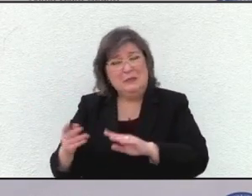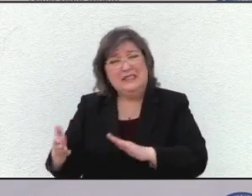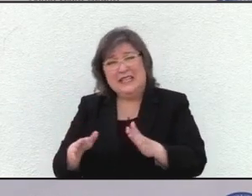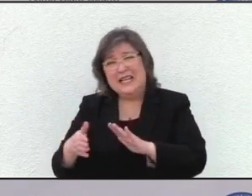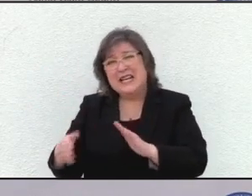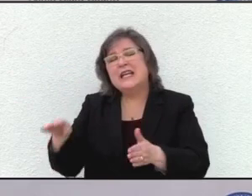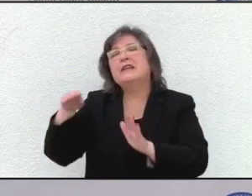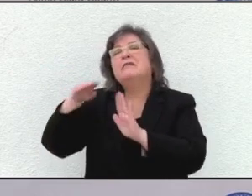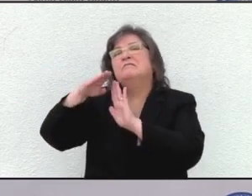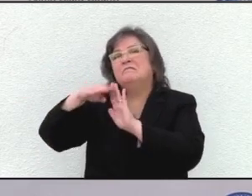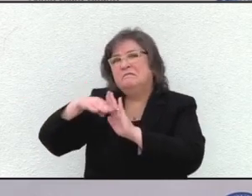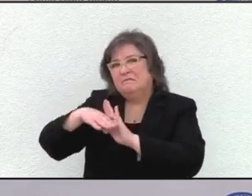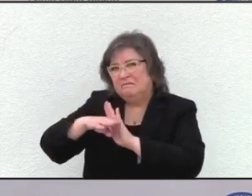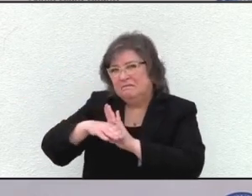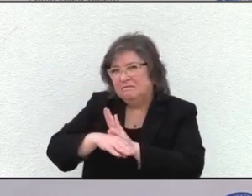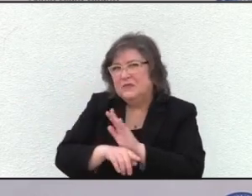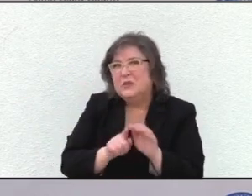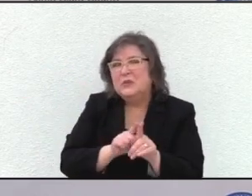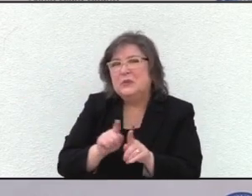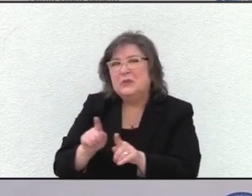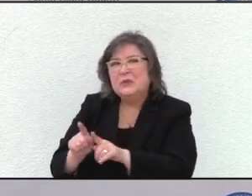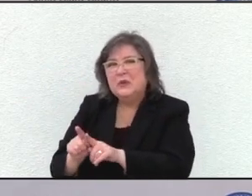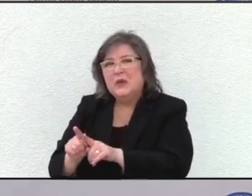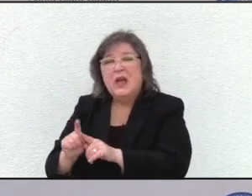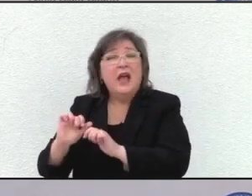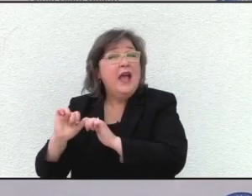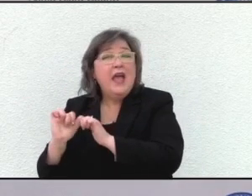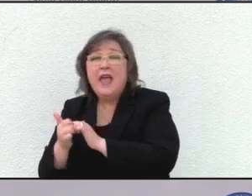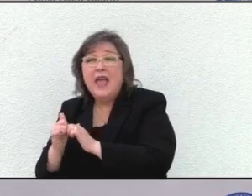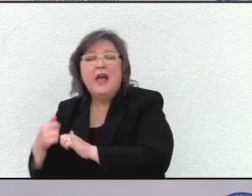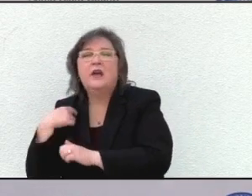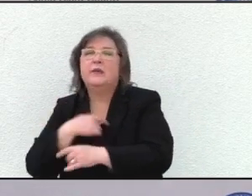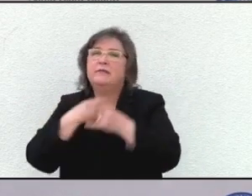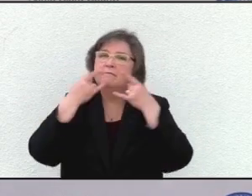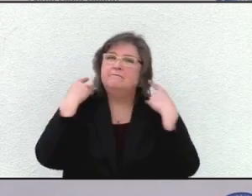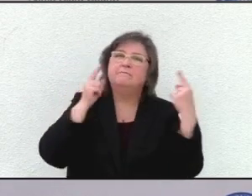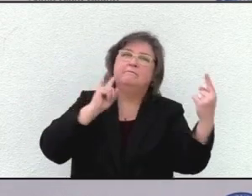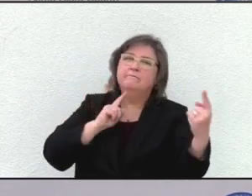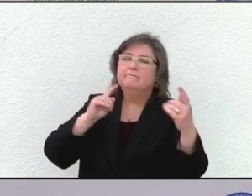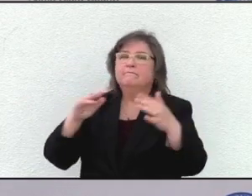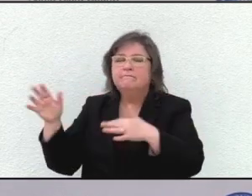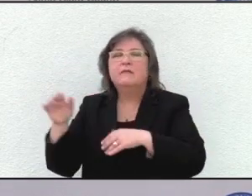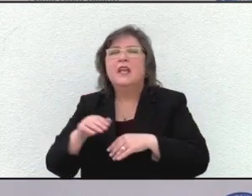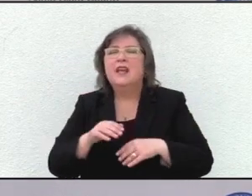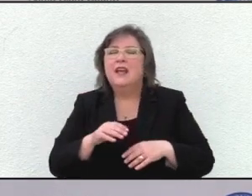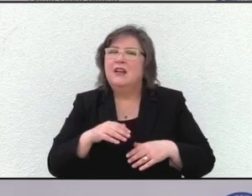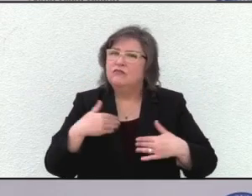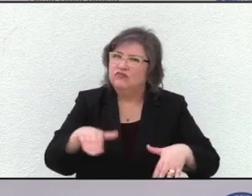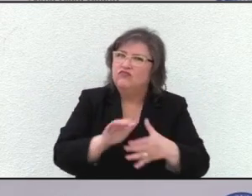but as I am sure you are so tired of hearing, we aren't home free yet. The virus is still